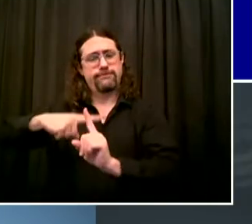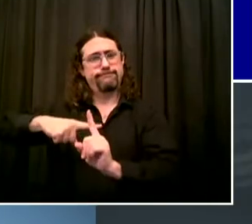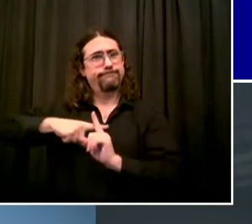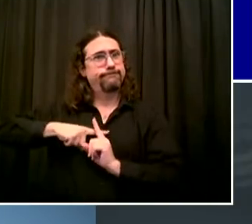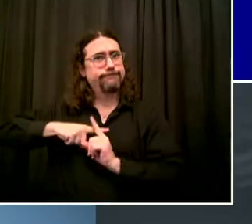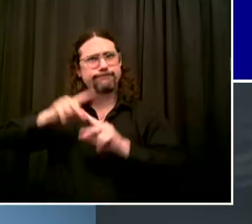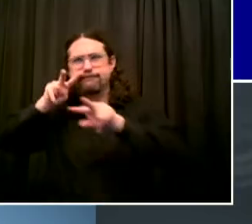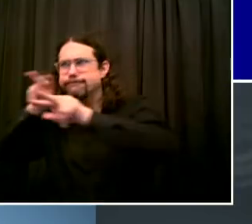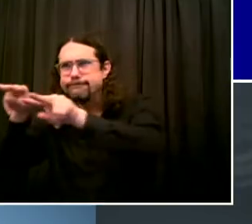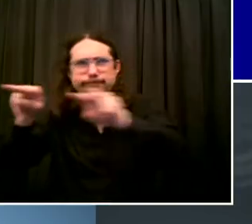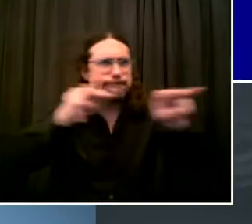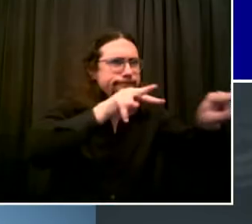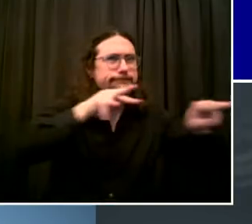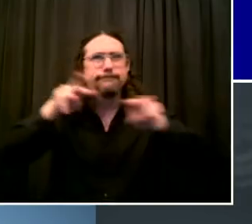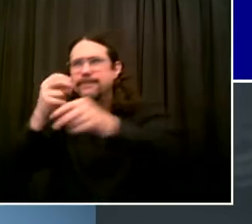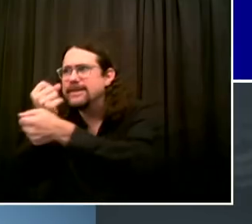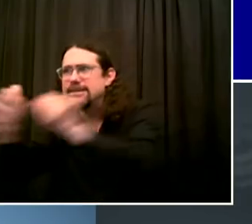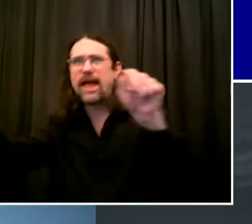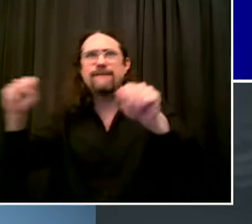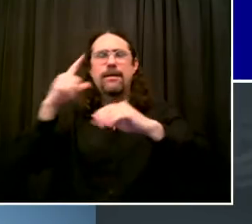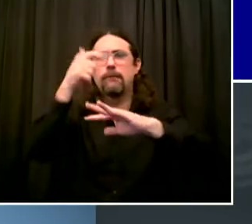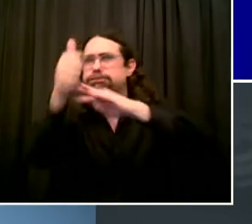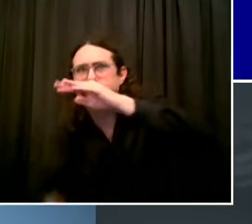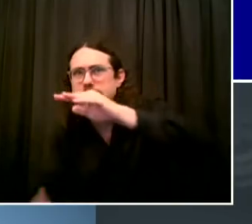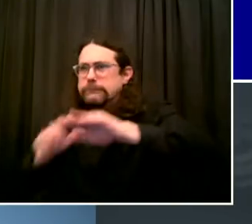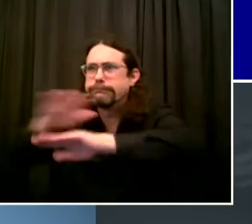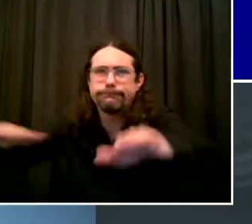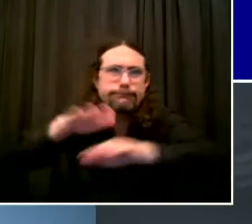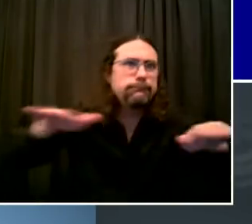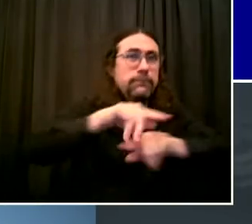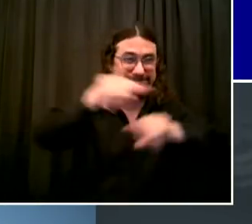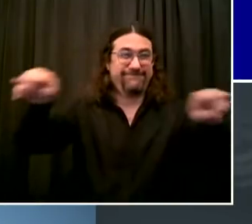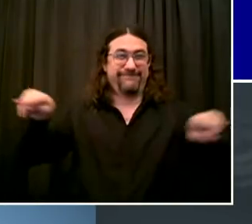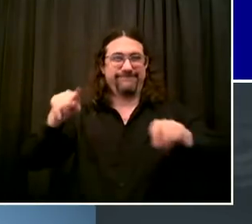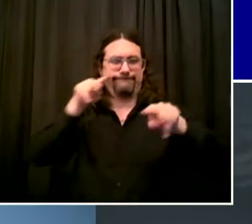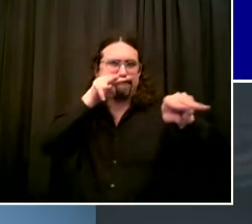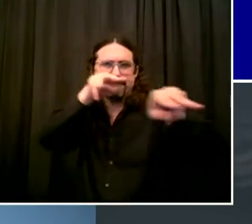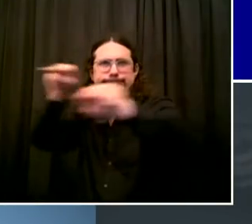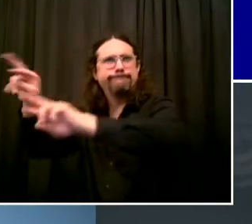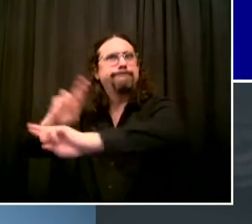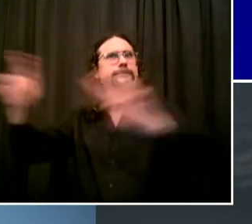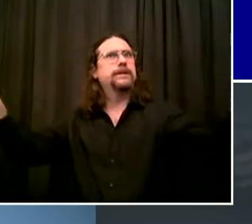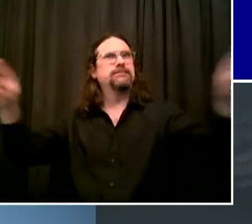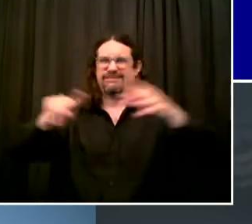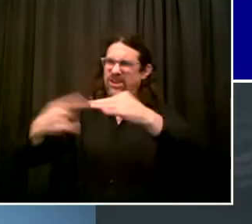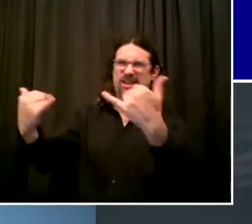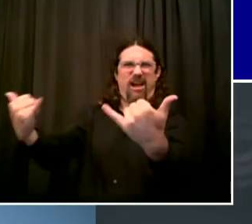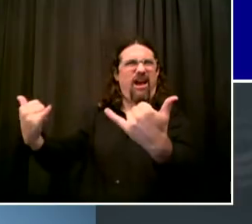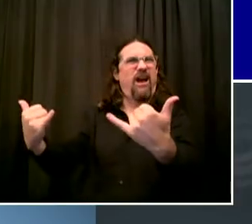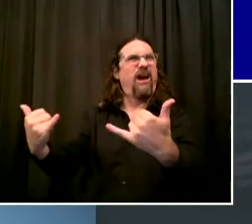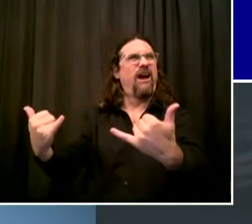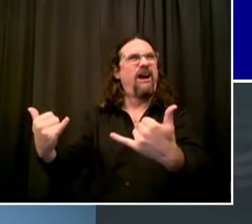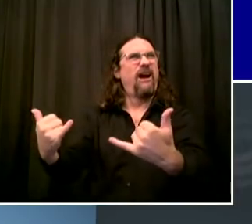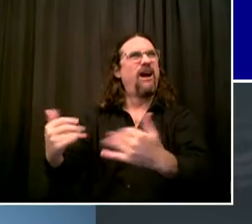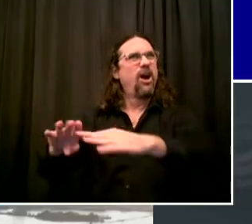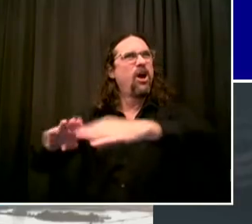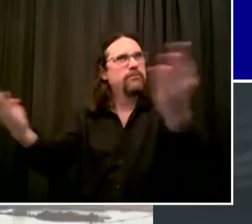SOMETHING PEOPLE HAVE BEEN WAITING PATIENTLY FOR HER. MABYE NOT ALWAYS PATIENTLY FOR BUT IWIT LLH ELP AND WE LWIL GO